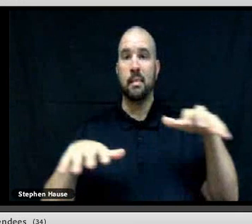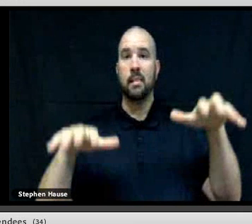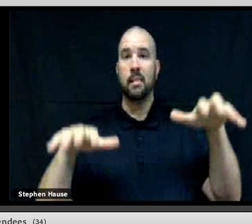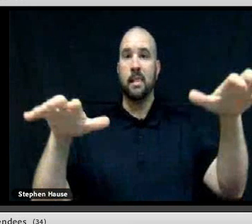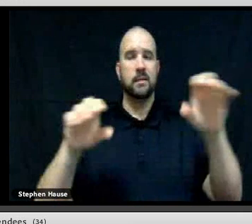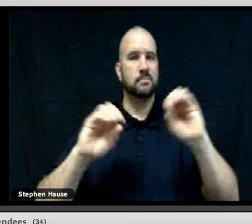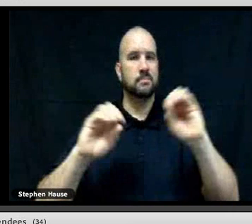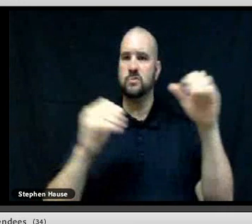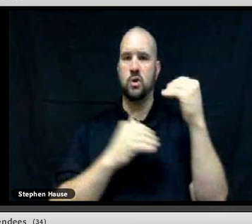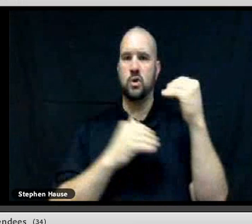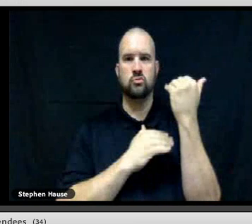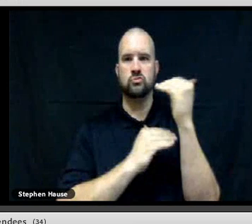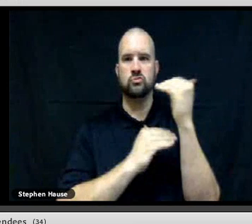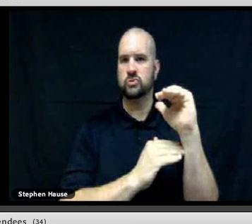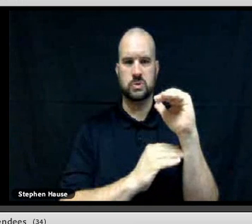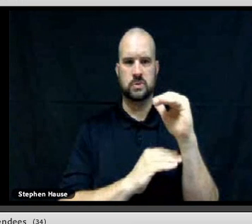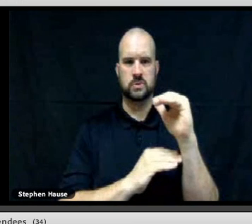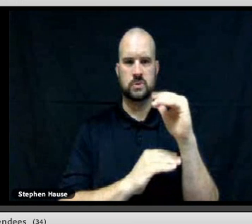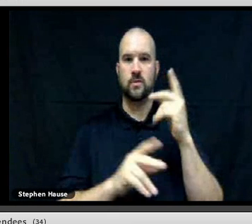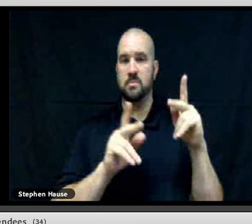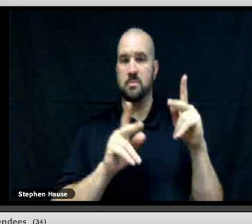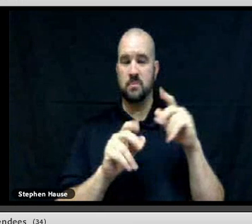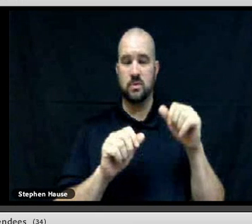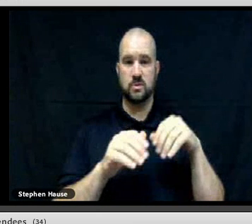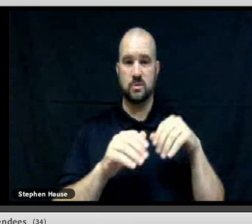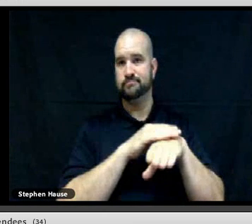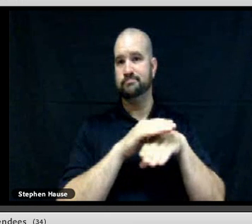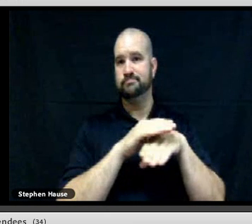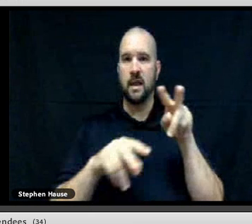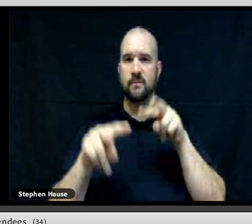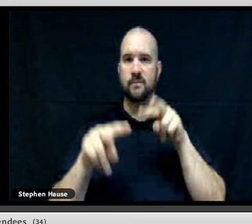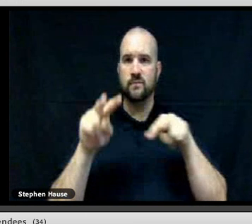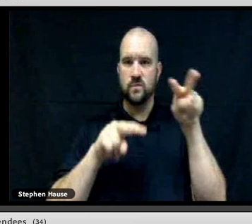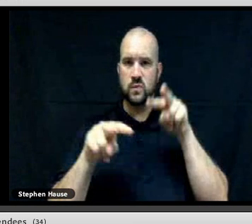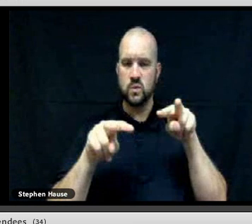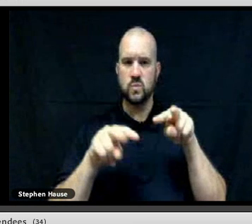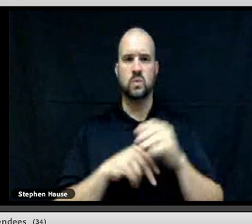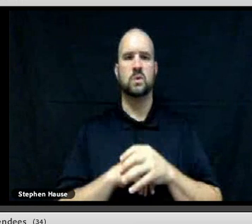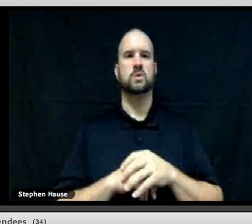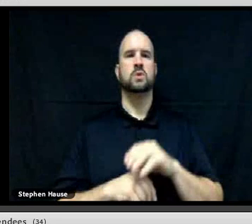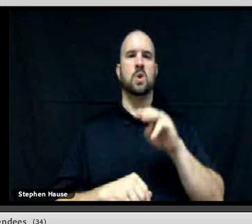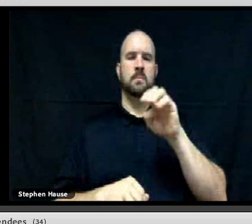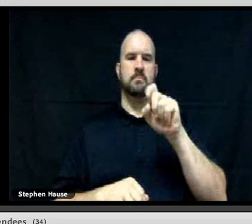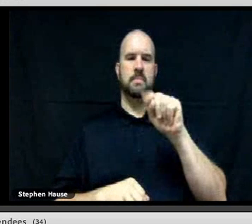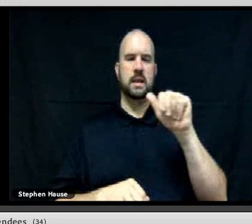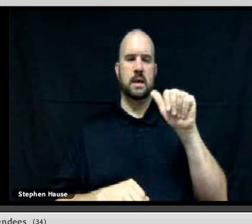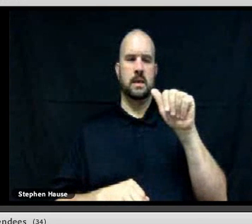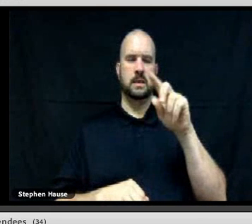for people to be able to view. And the metadata that you submit has to have, uh, four things.